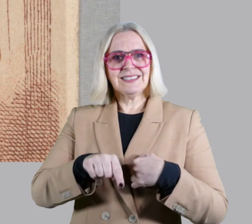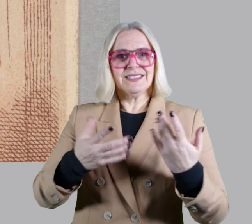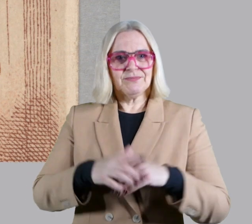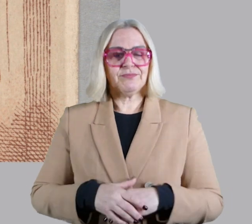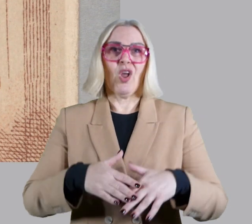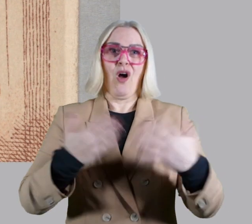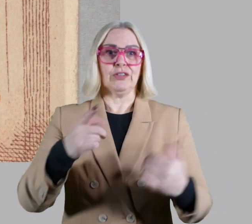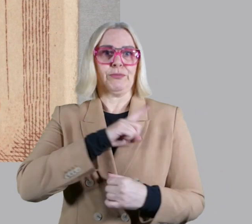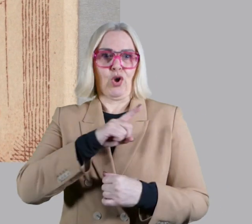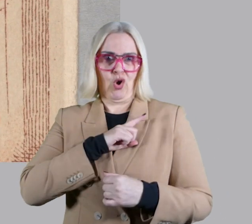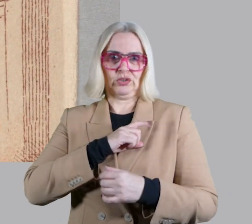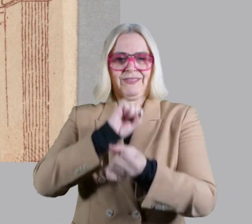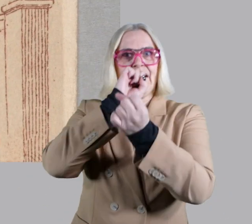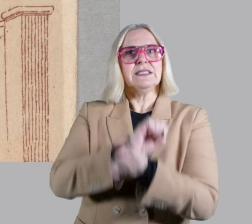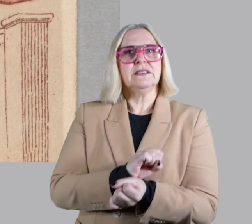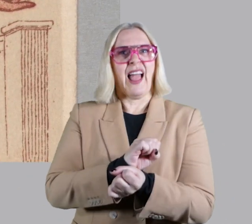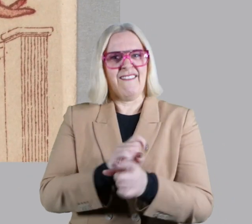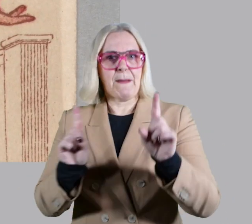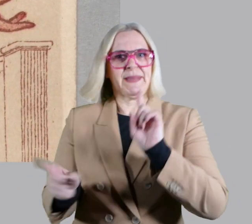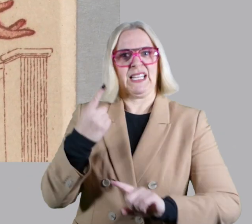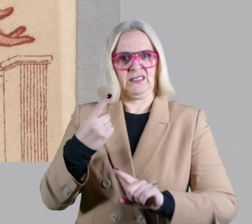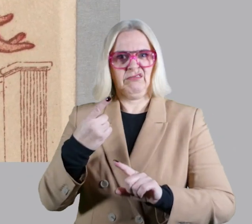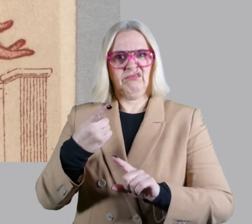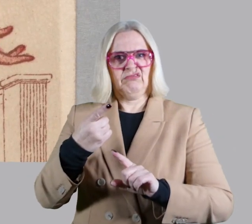Of course, because of enslavement, there was mass